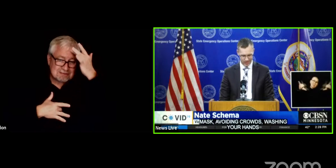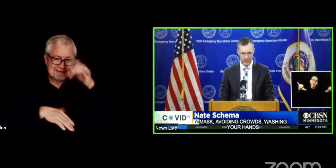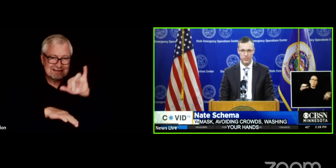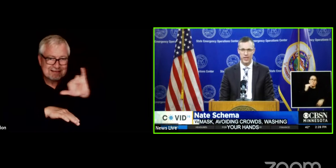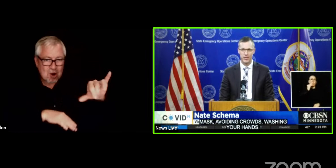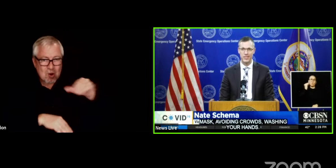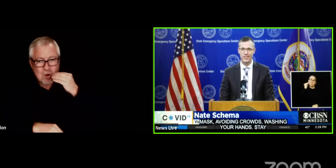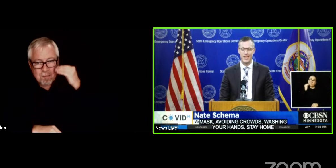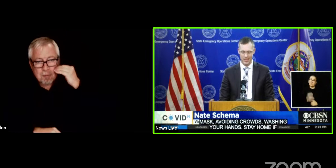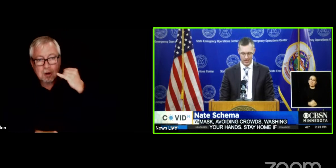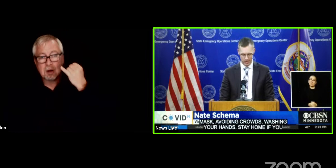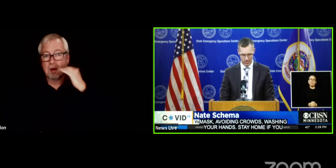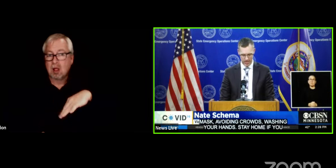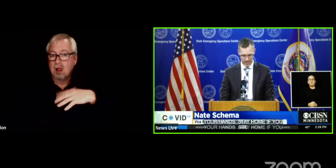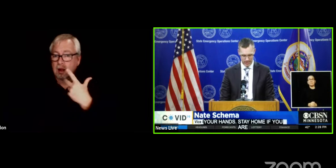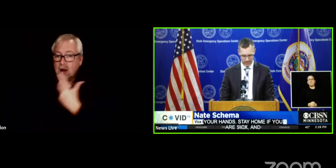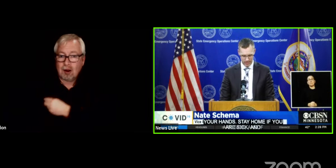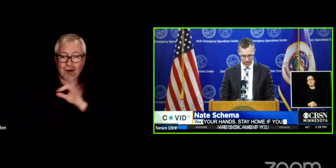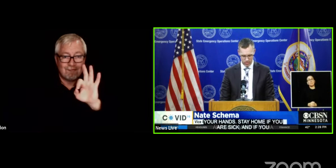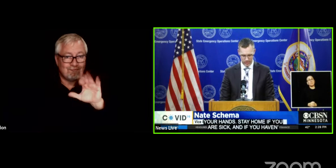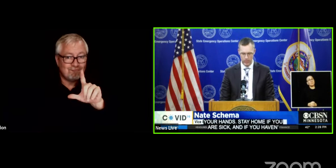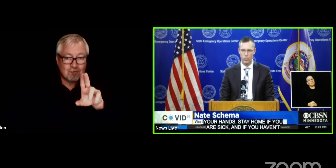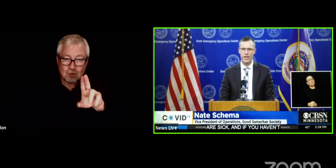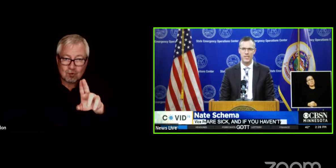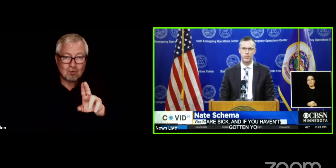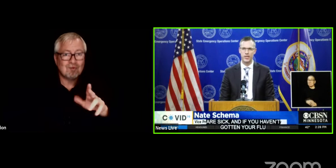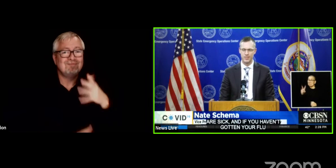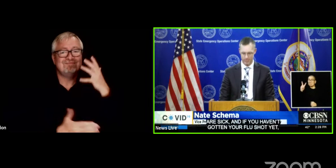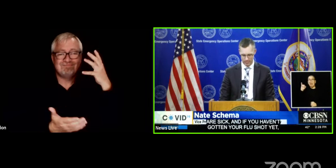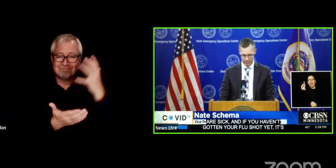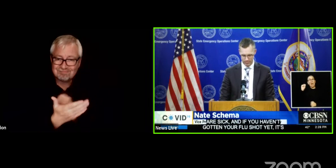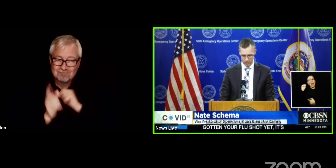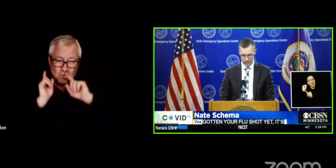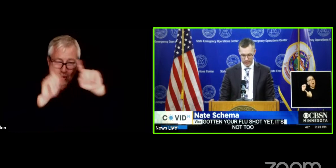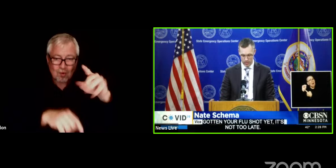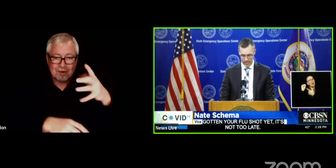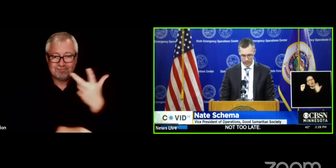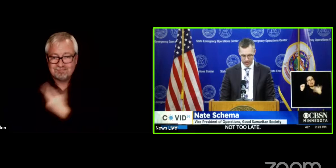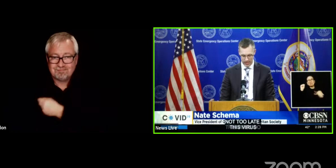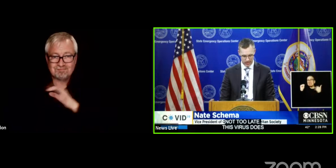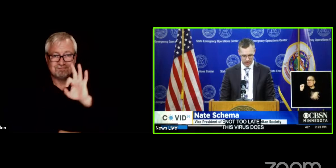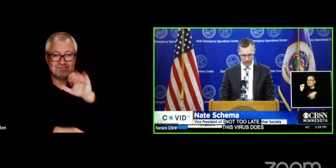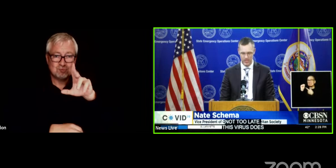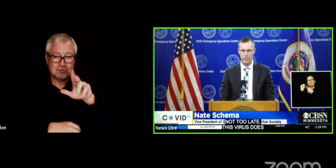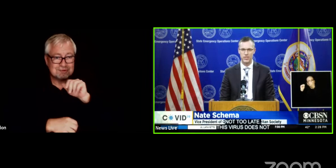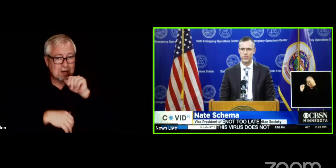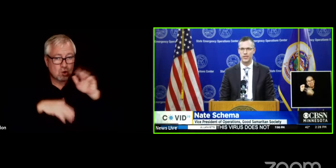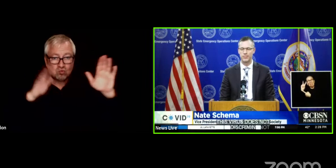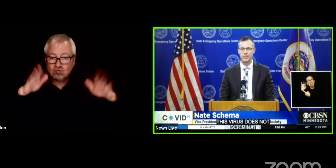THIS VIRUS DOES NOT DISCRIMINATE. WE'RE SEEING WIDESPREAD CASES ACROSS MINNESOTA